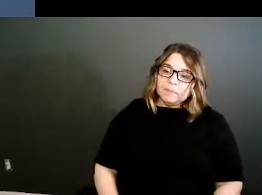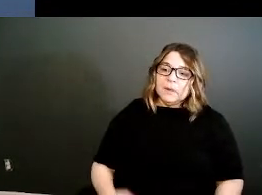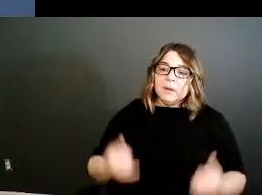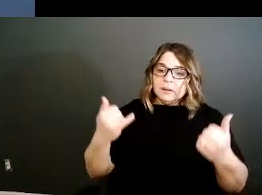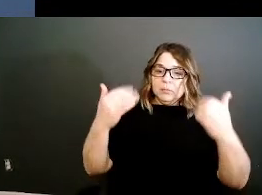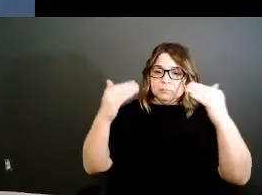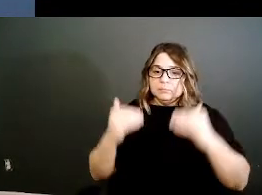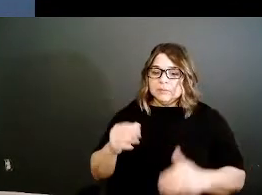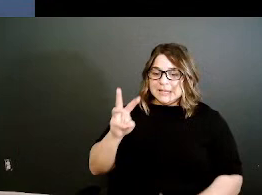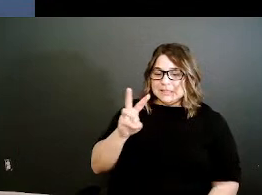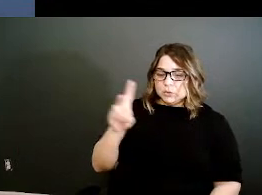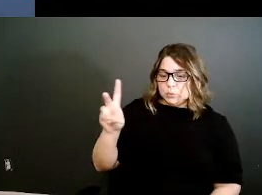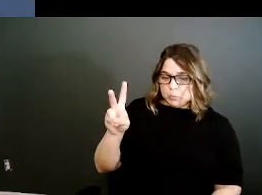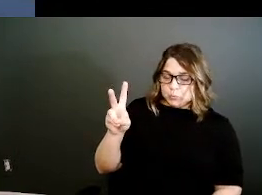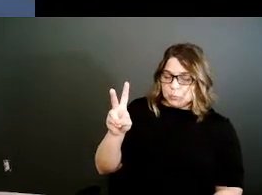BURKESS.